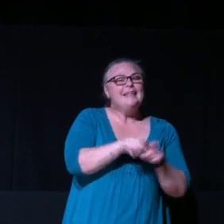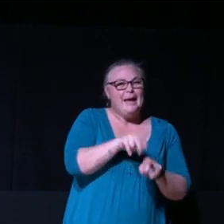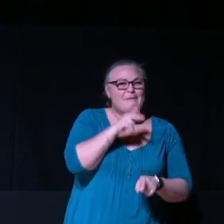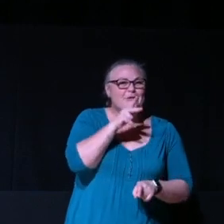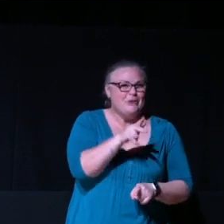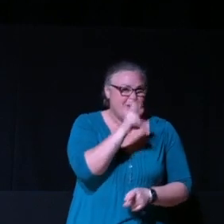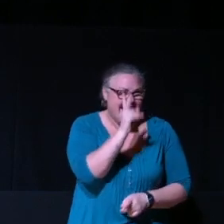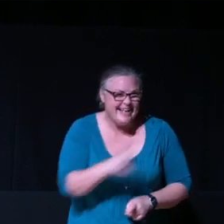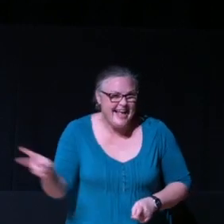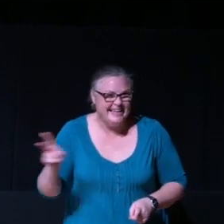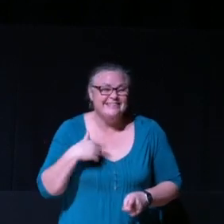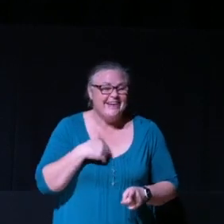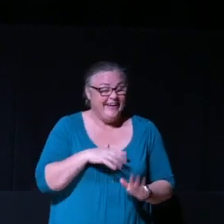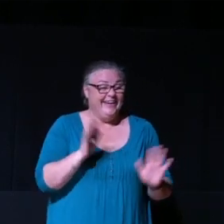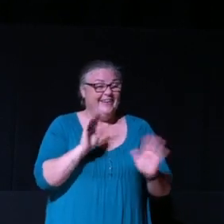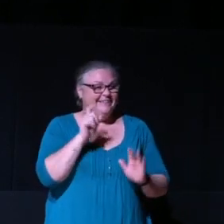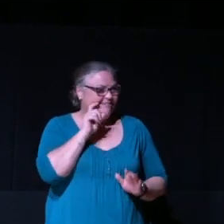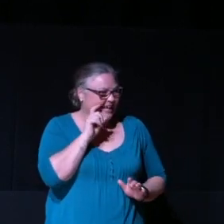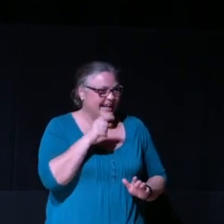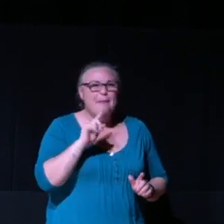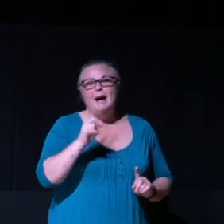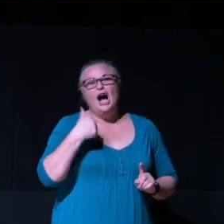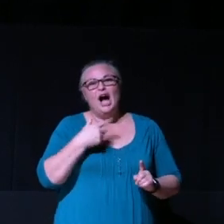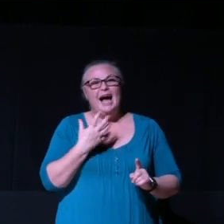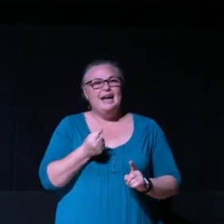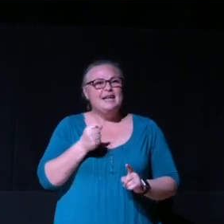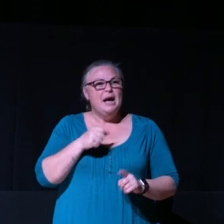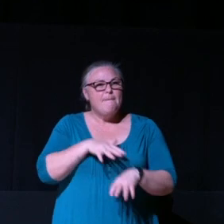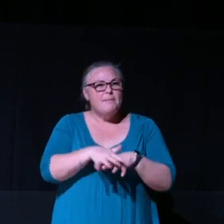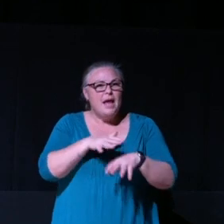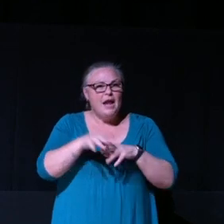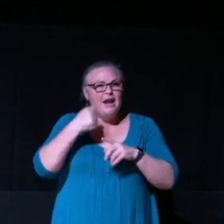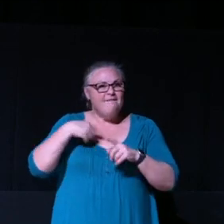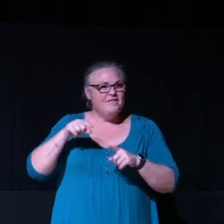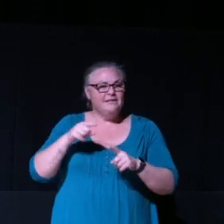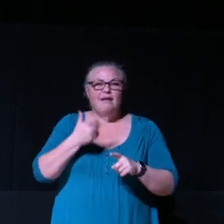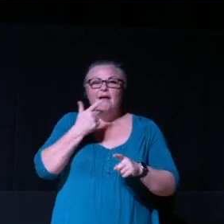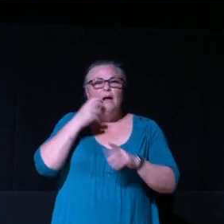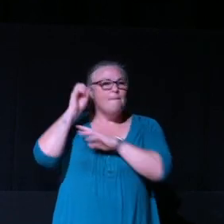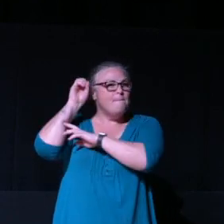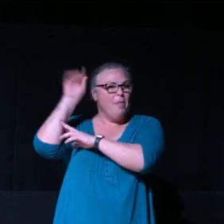blood pump rig and I would start bleeding profusely from the head. But because it was in this